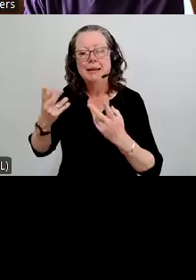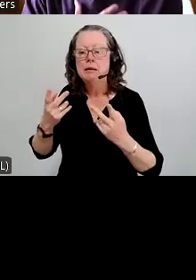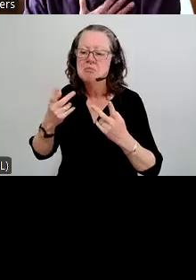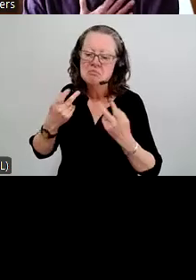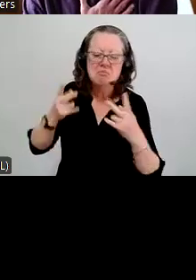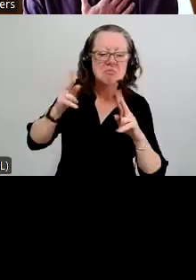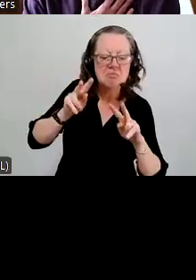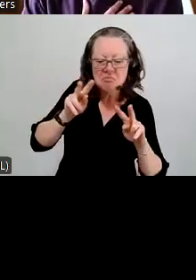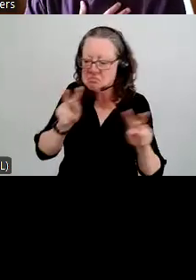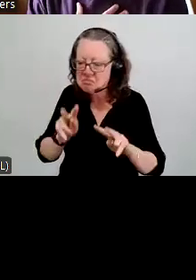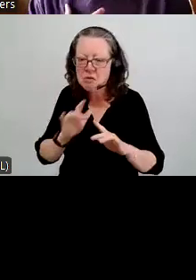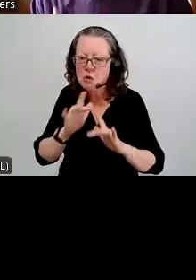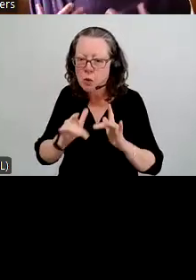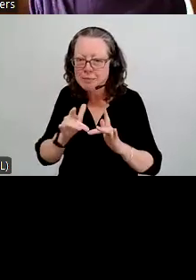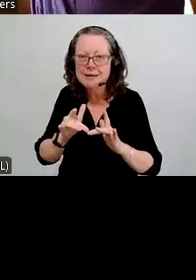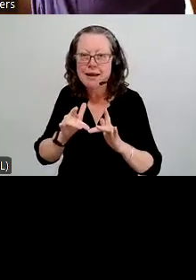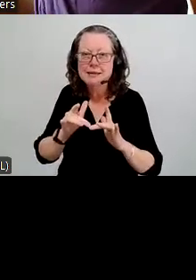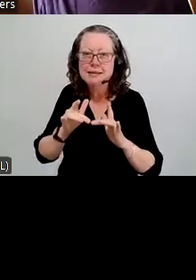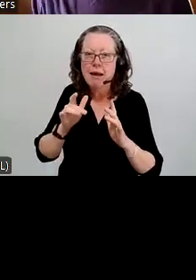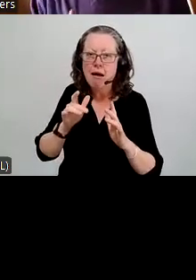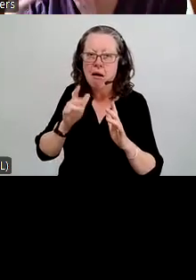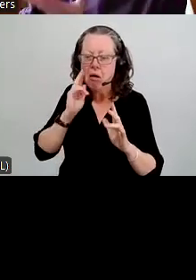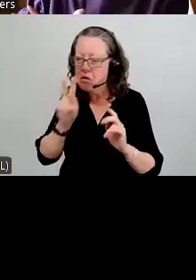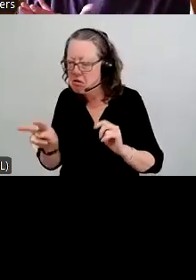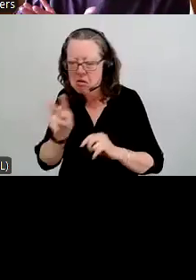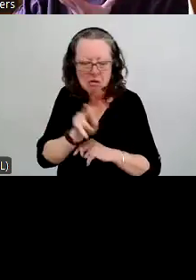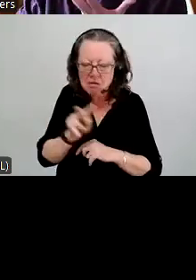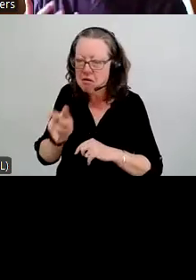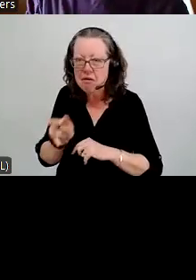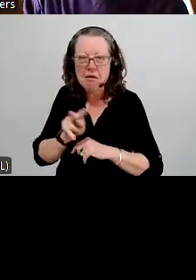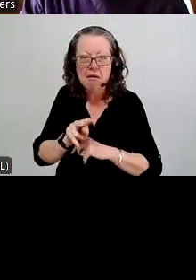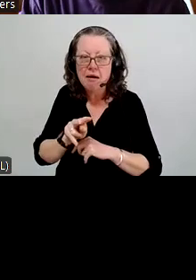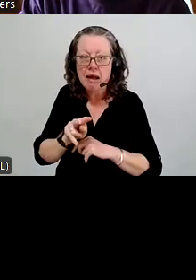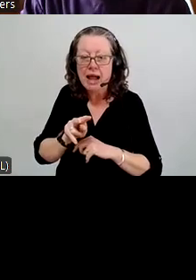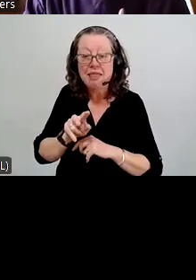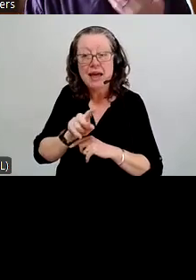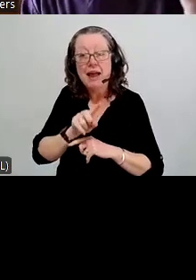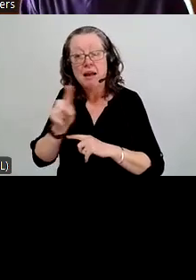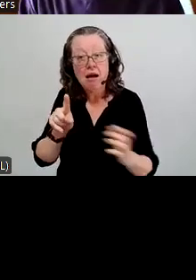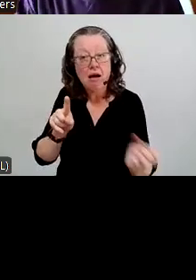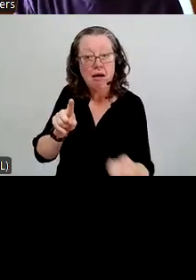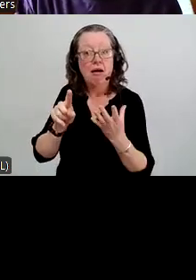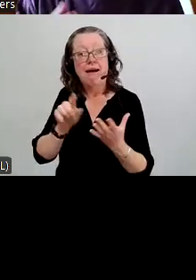I found this from just being a user. I was looking at something the British Museum were doing, and then I started to get ads.